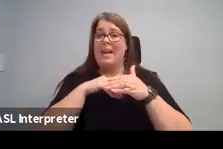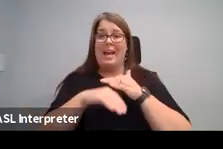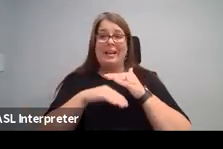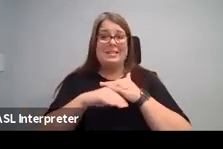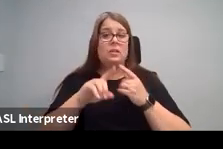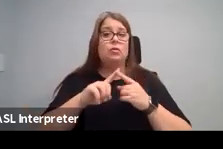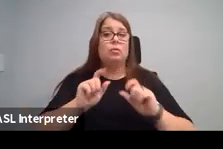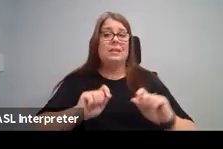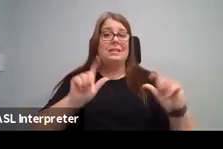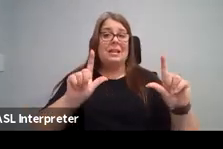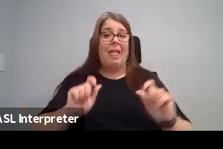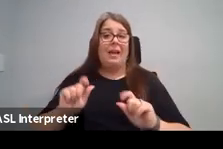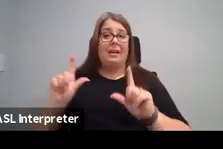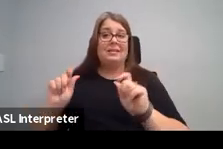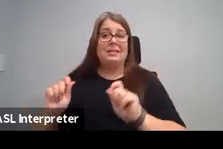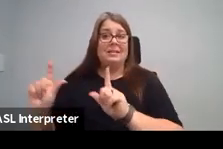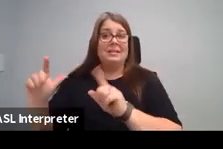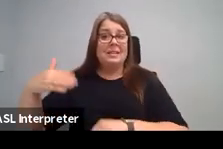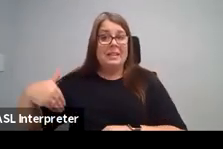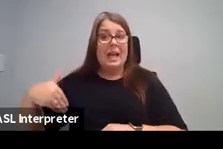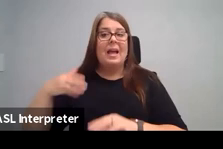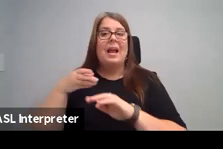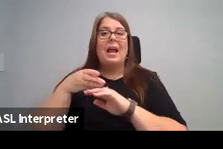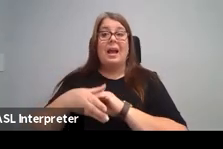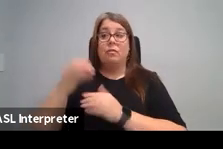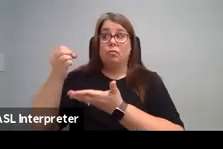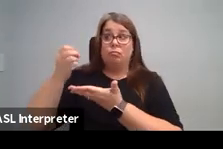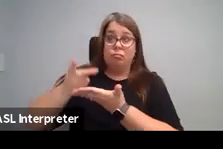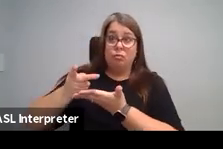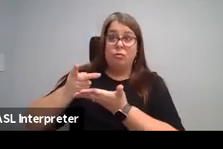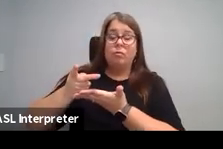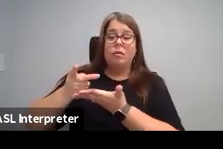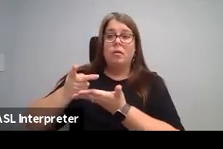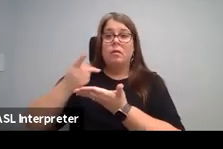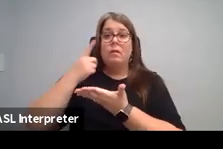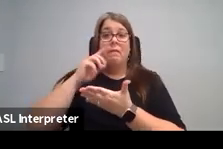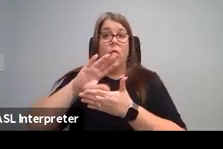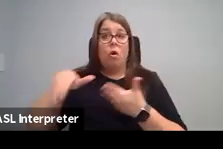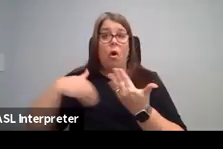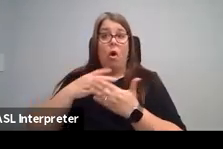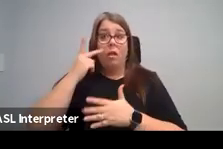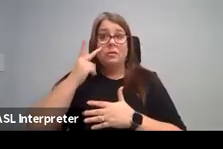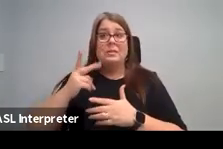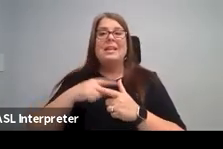Jewyl Alderson Clarke, SDCOE: Once it is made and approved for everyone to see that we will be able to add those as well.